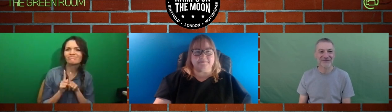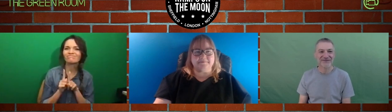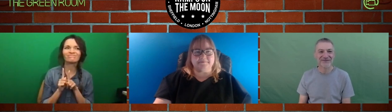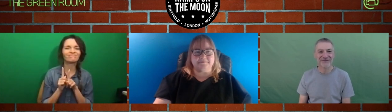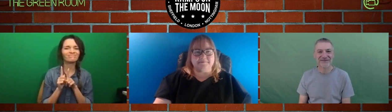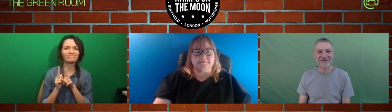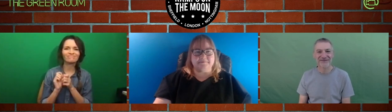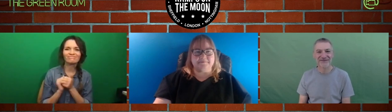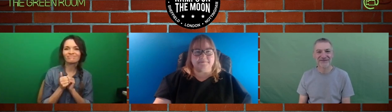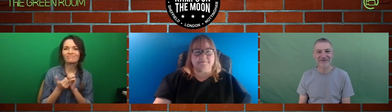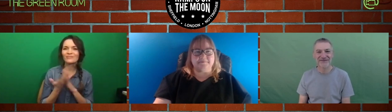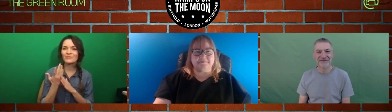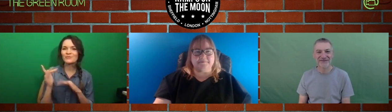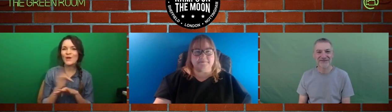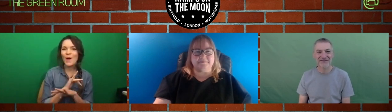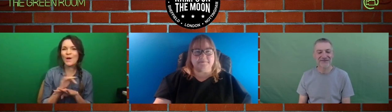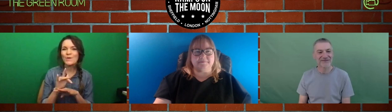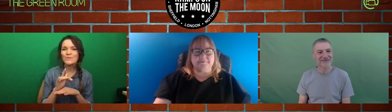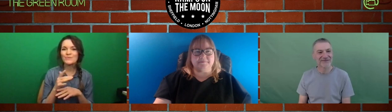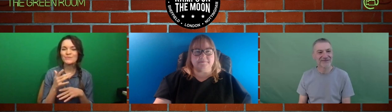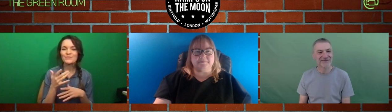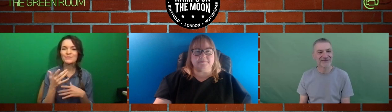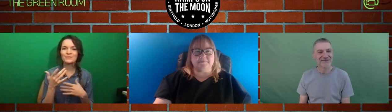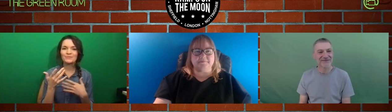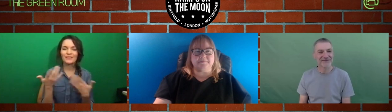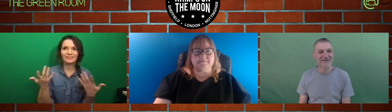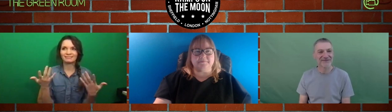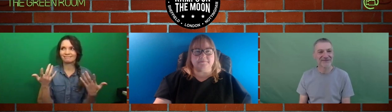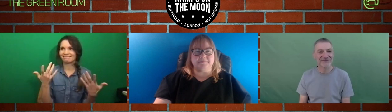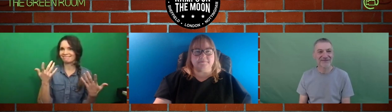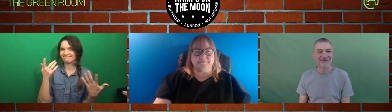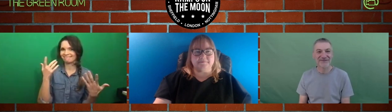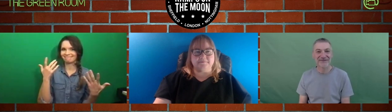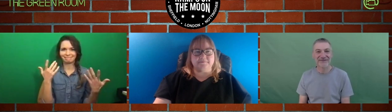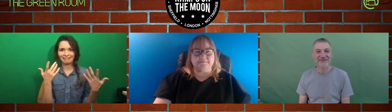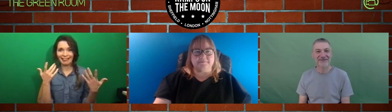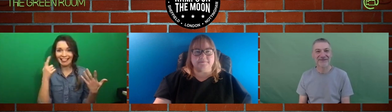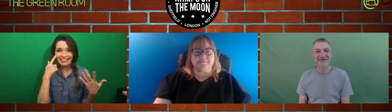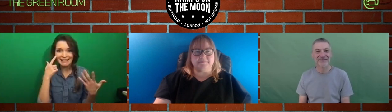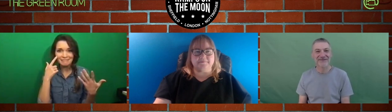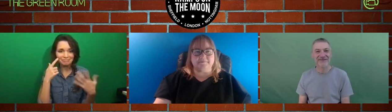I guess this is it. We've come to the end of our chat. It's been really